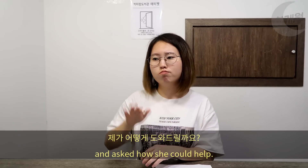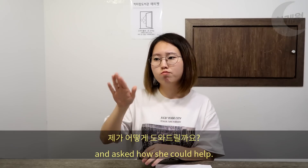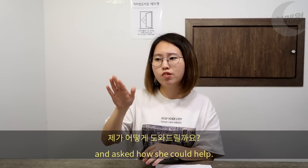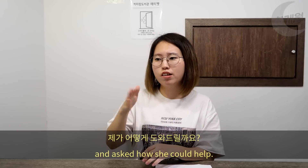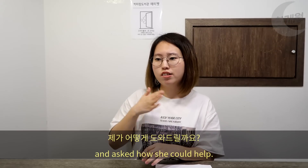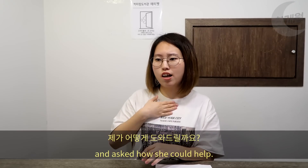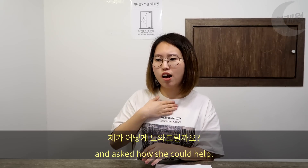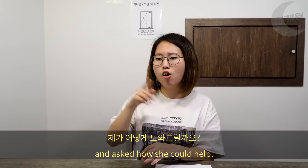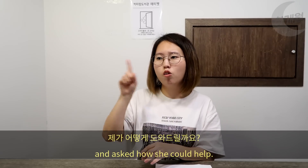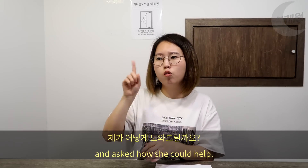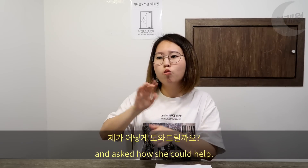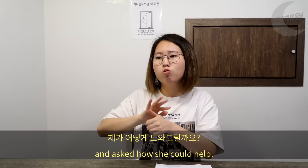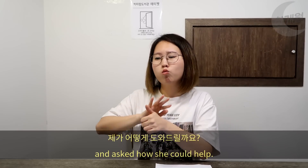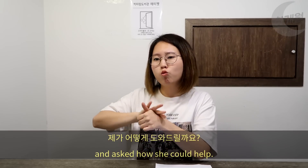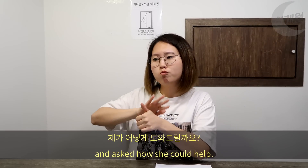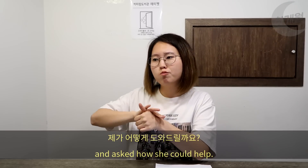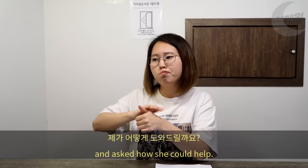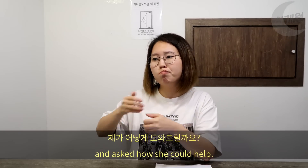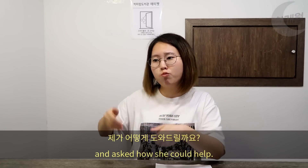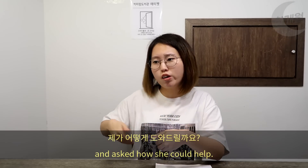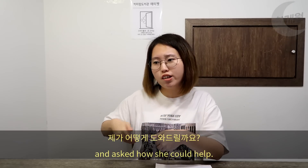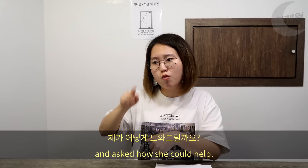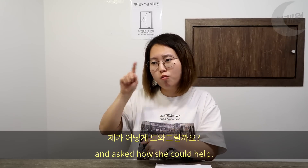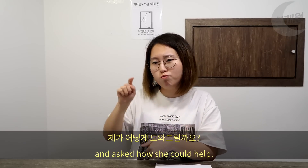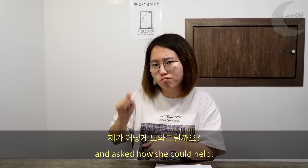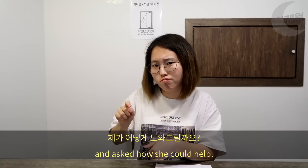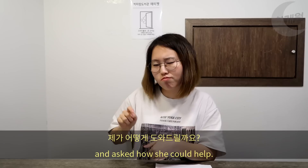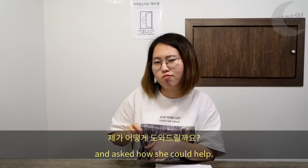how she could help.